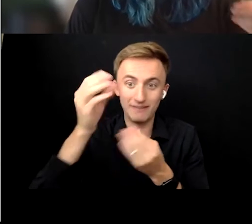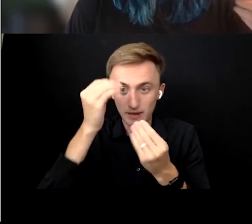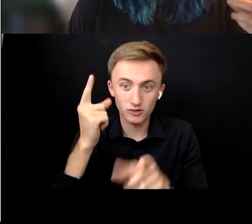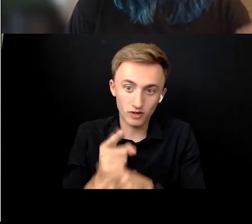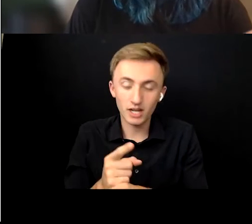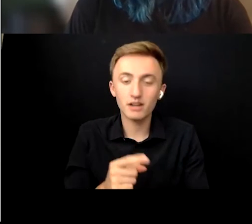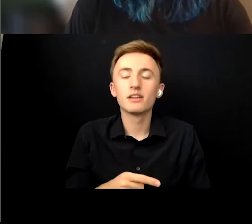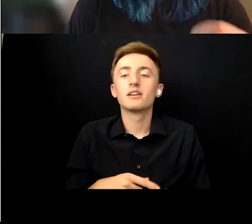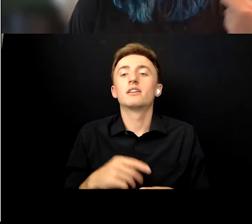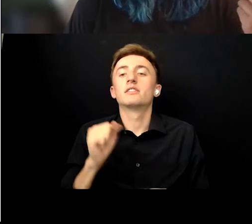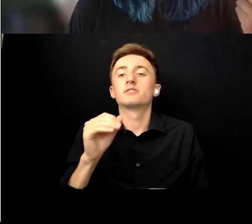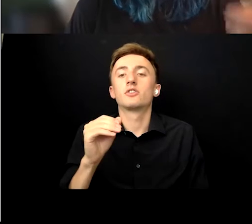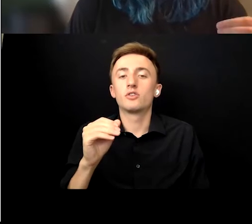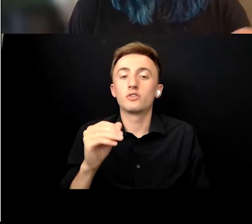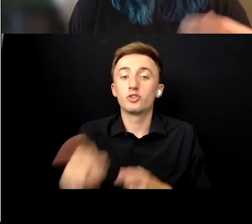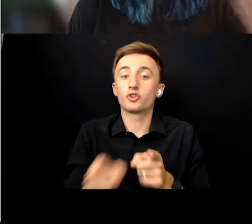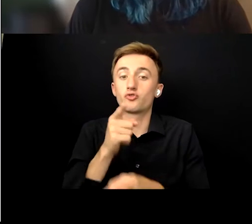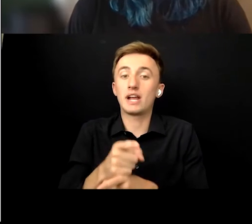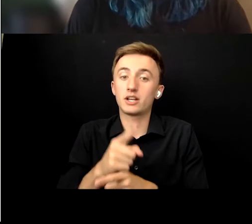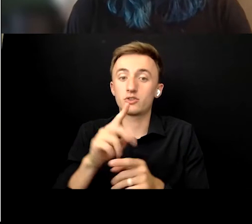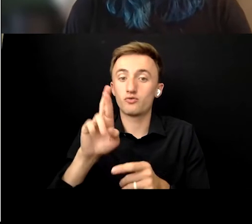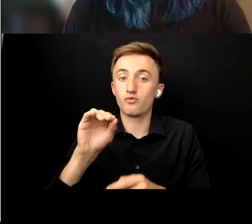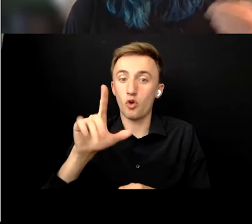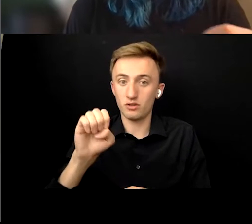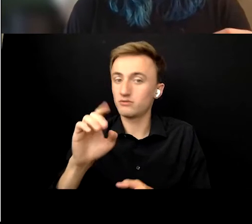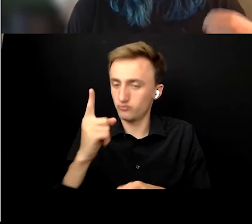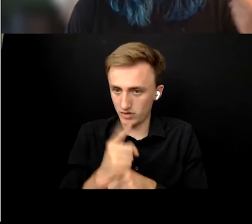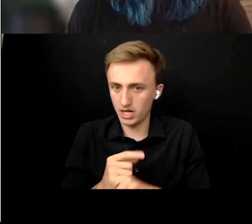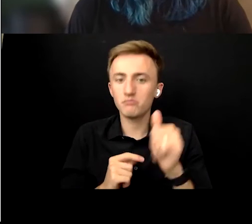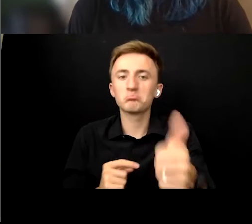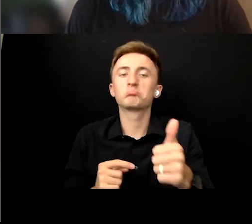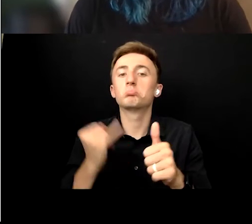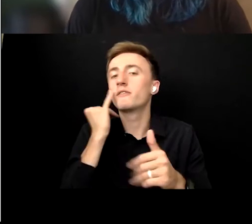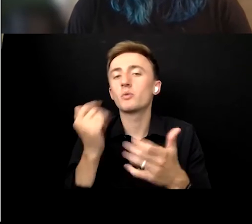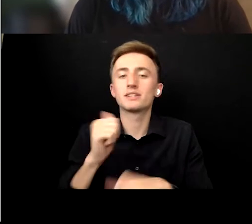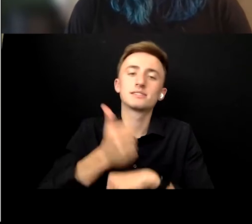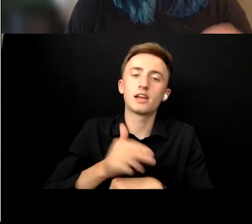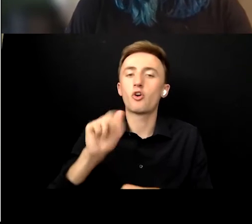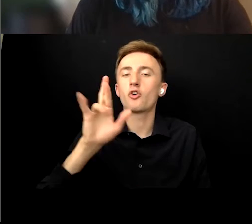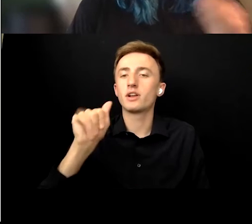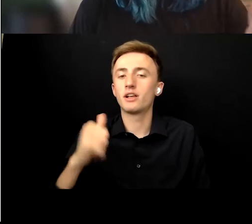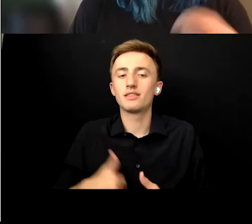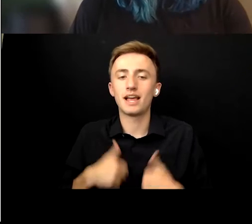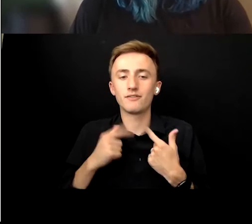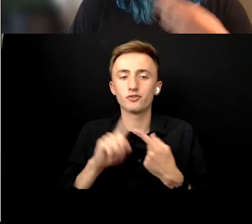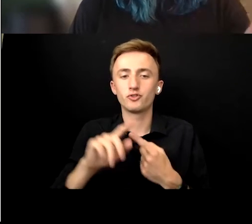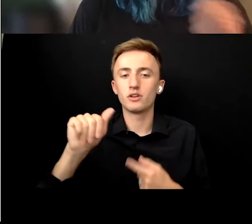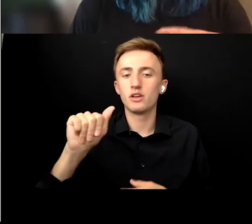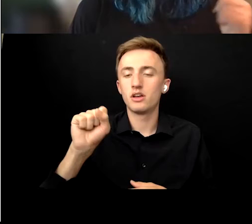alert is the correct role here, if you want to set aria-live to assertive and aria-atomic true,